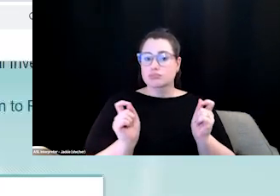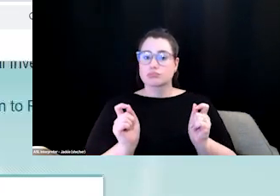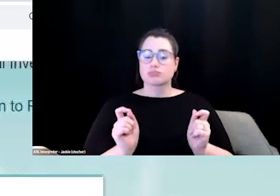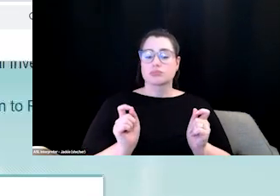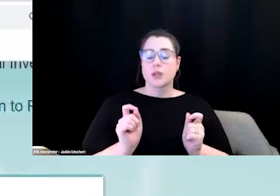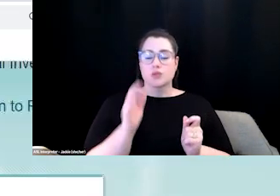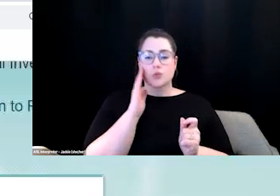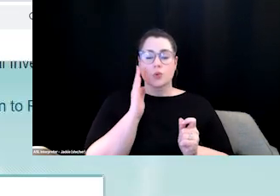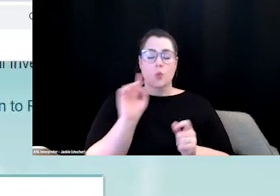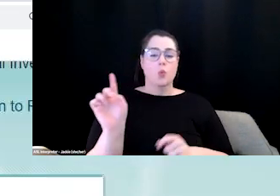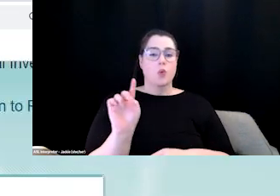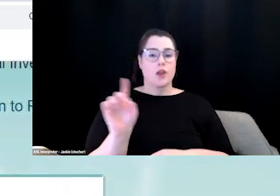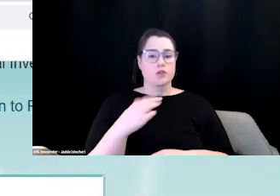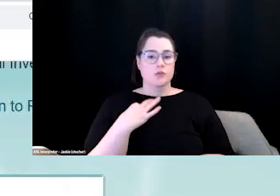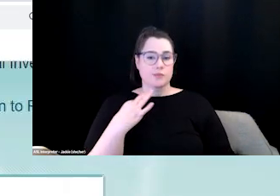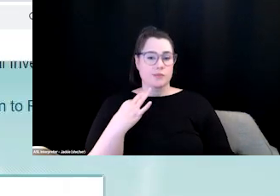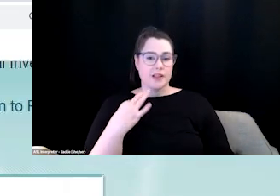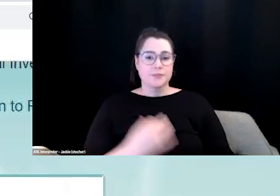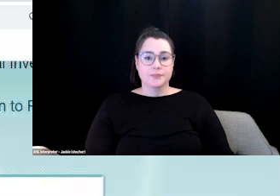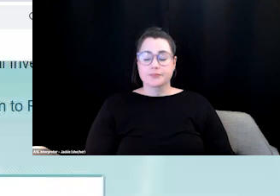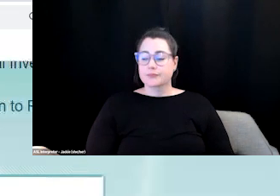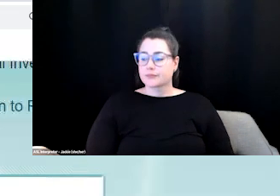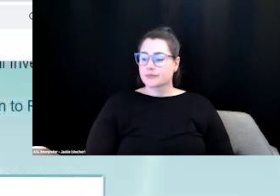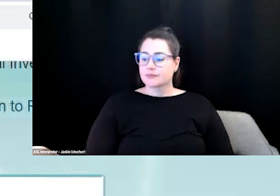All right, I'm going to go ahead and Save and Return to Proposal.